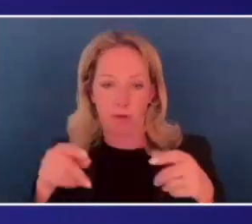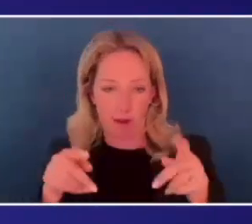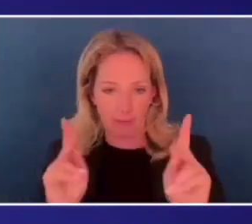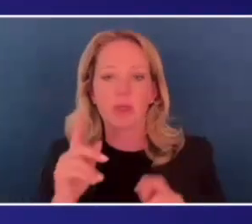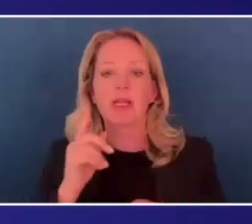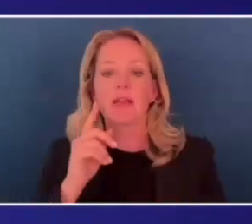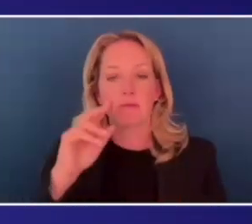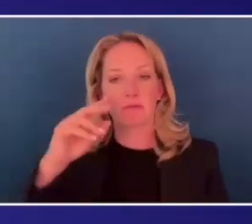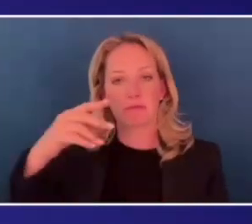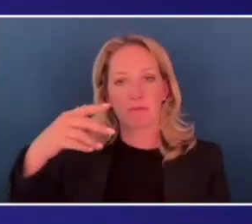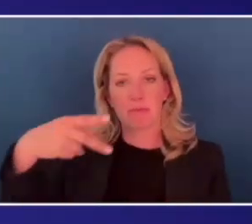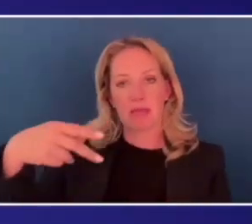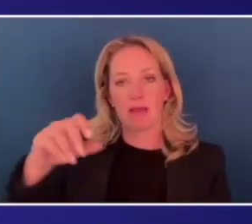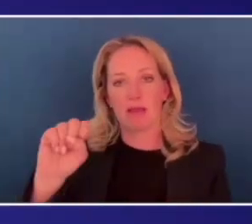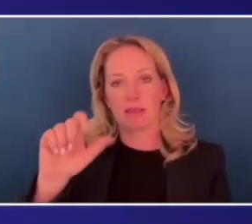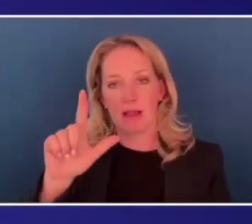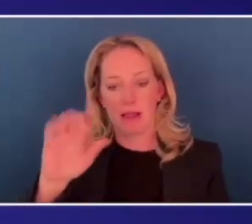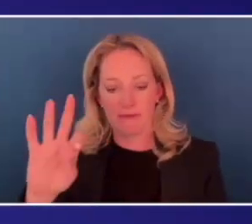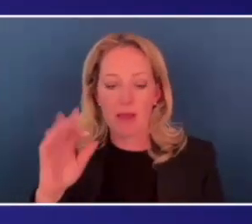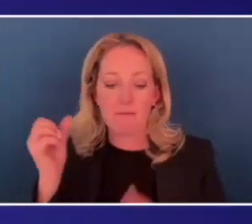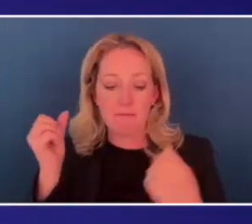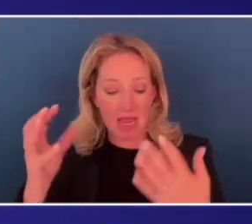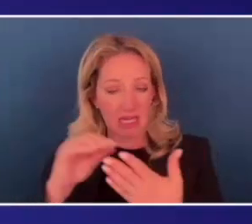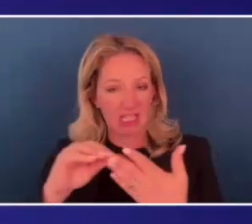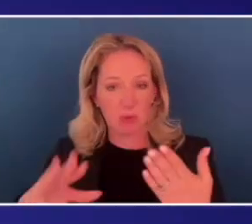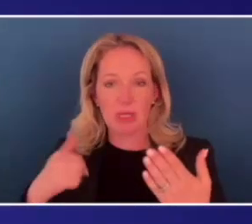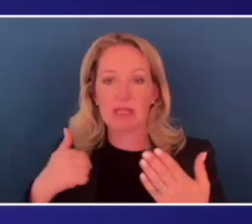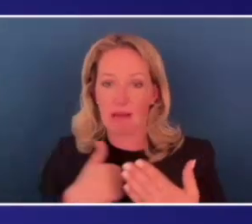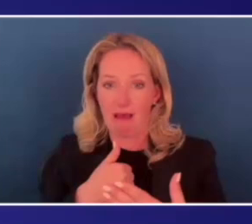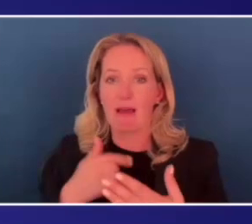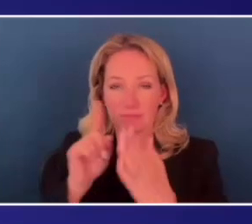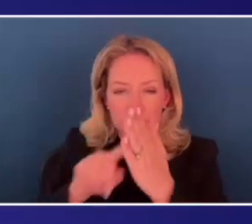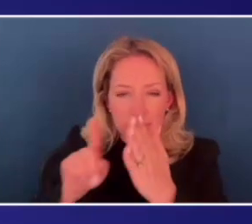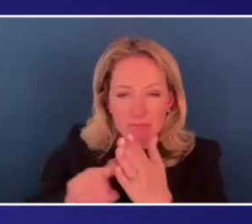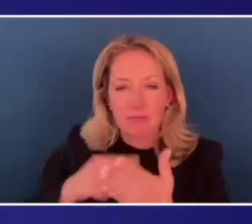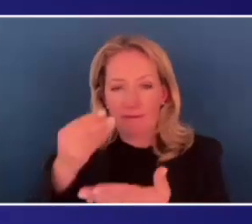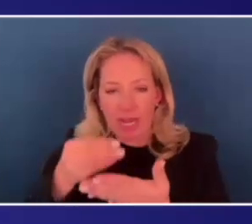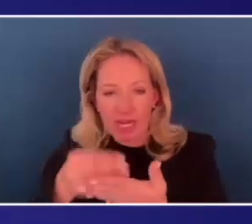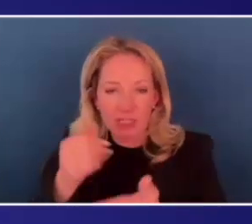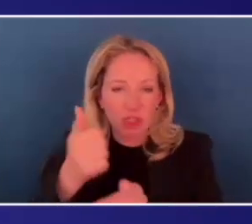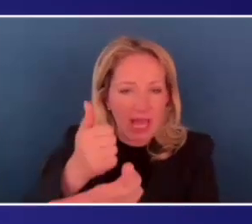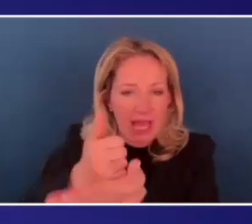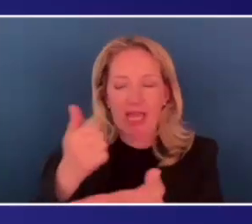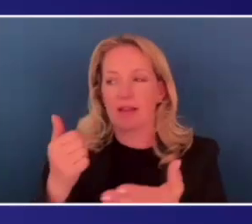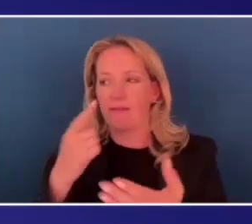Like many students, I research financial aid options before curriculum or faculty to student ratios. When applying to medical school and this approach helped me secure full tuition scholarship at Baylor.